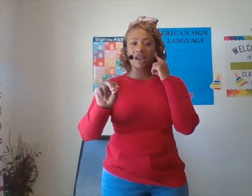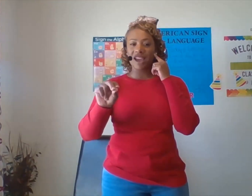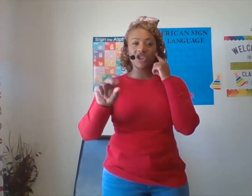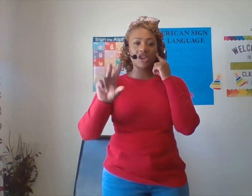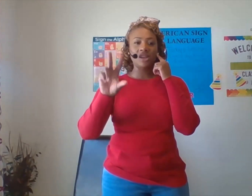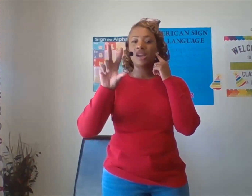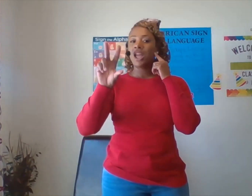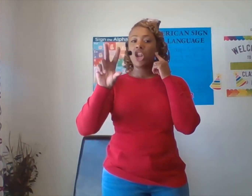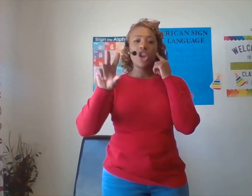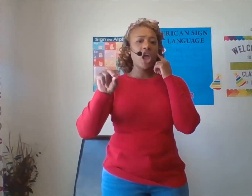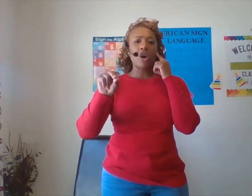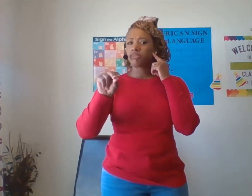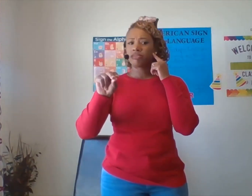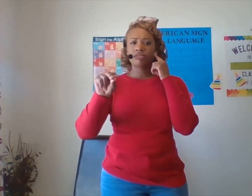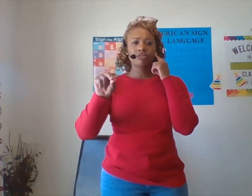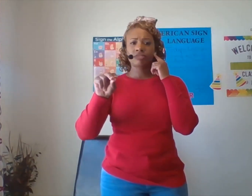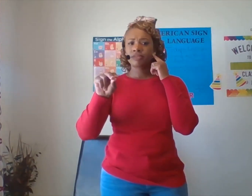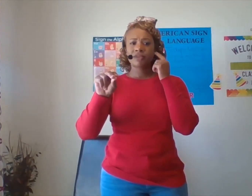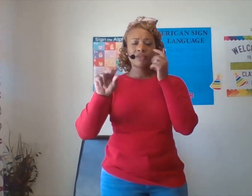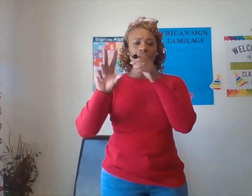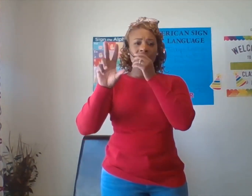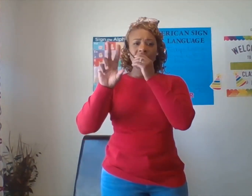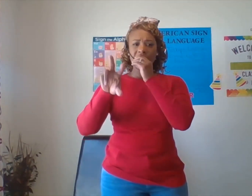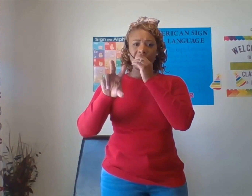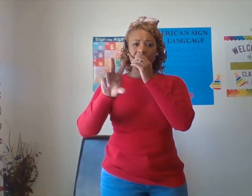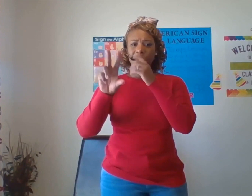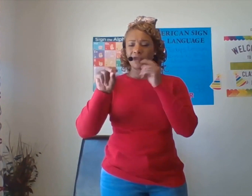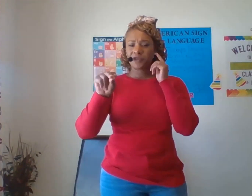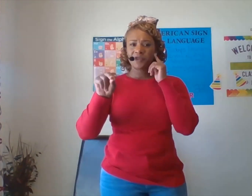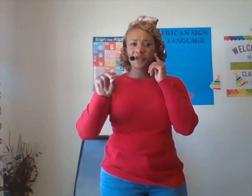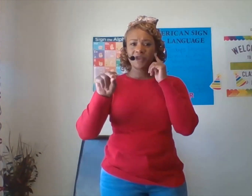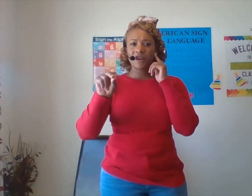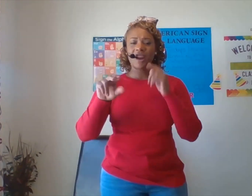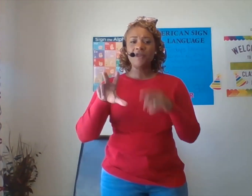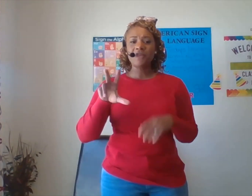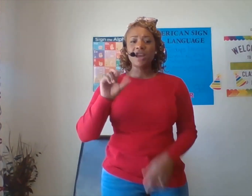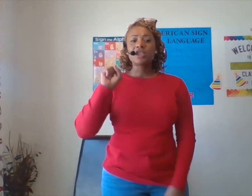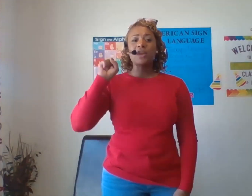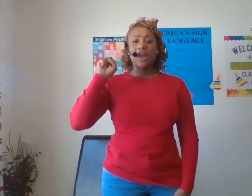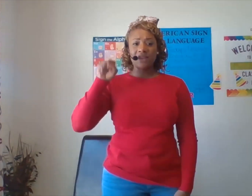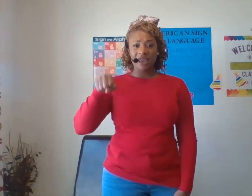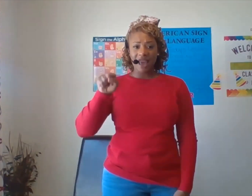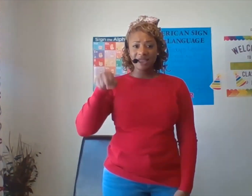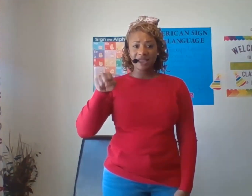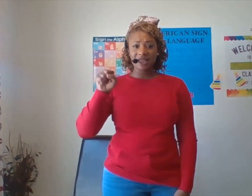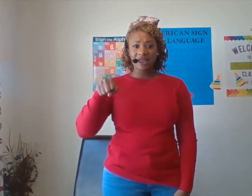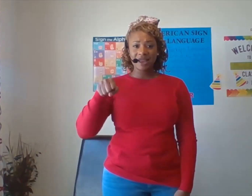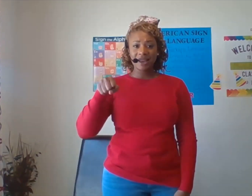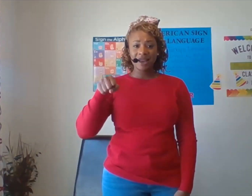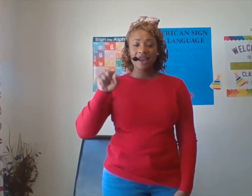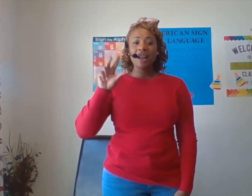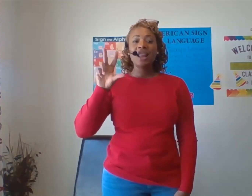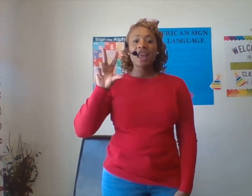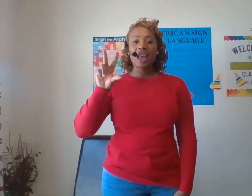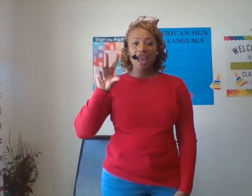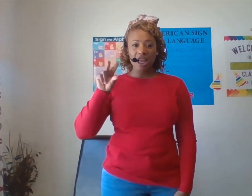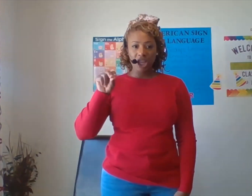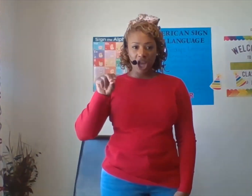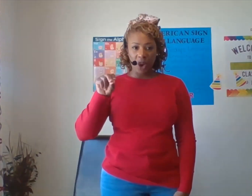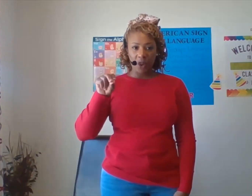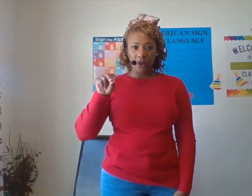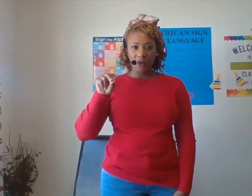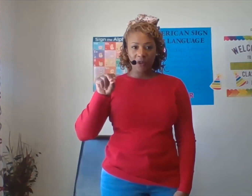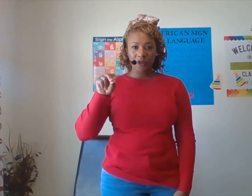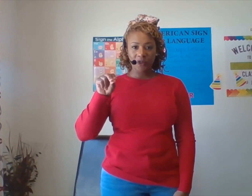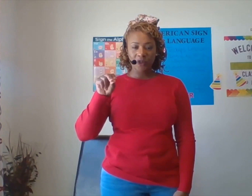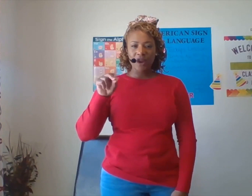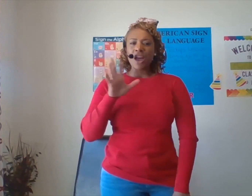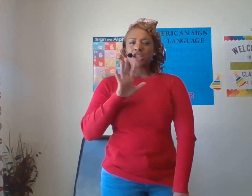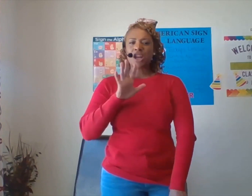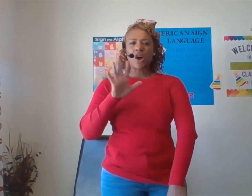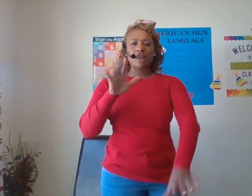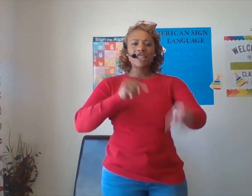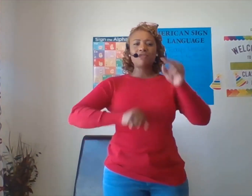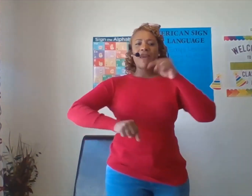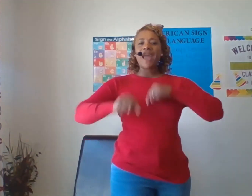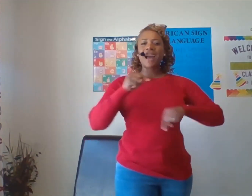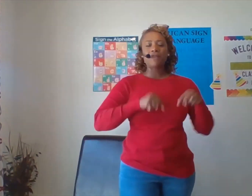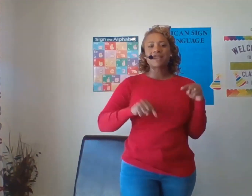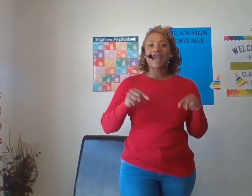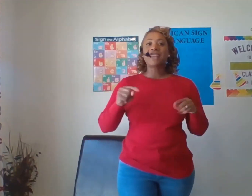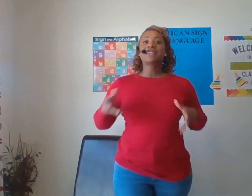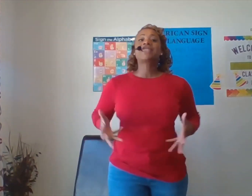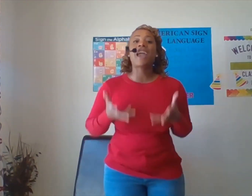negation no no all right so we have yes and no so let's back up cuz I just gave